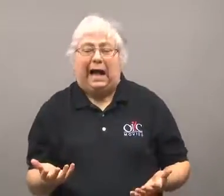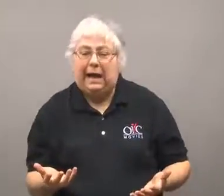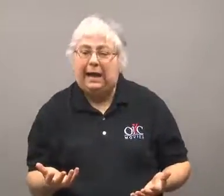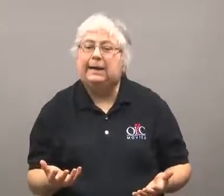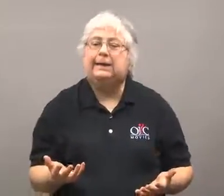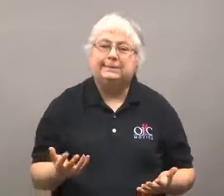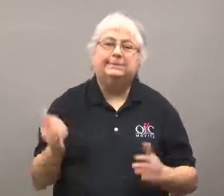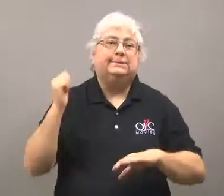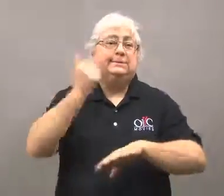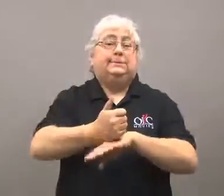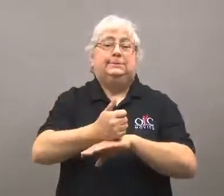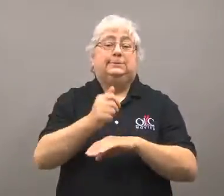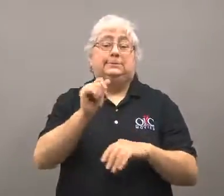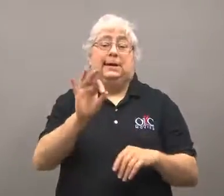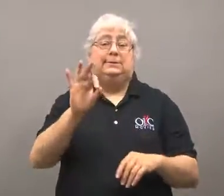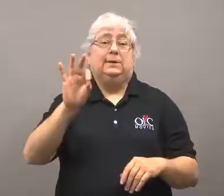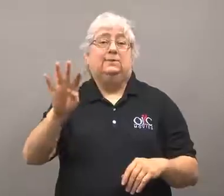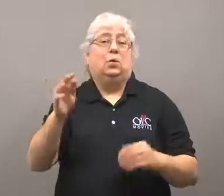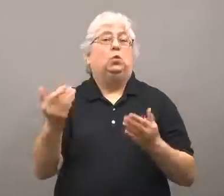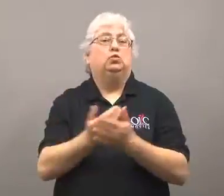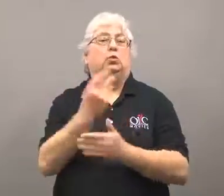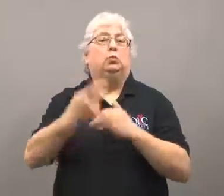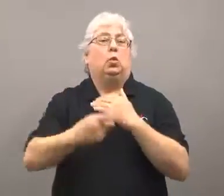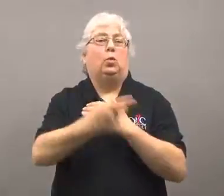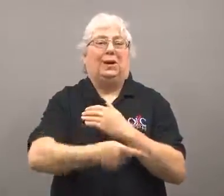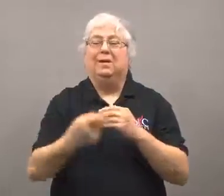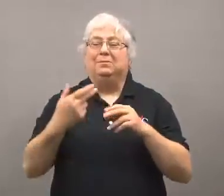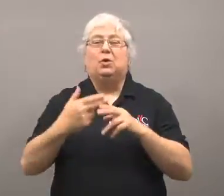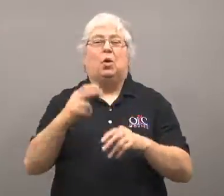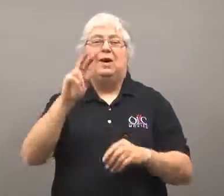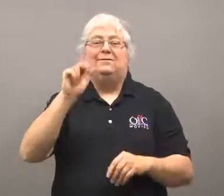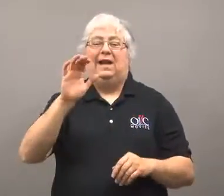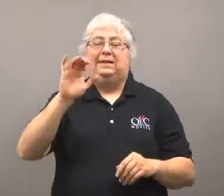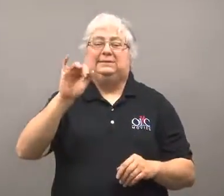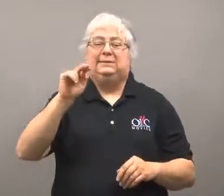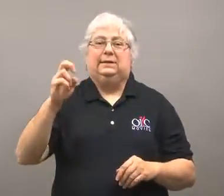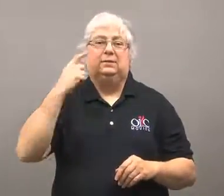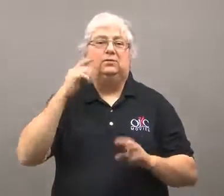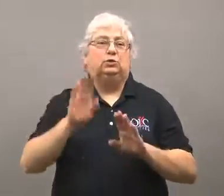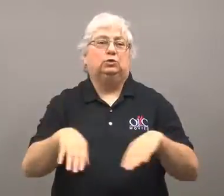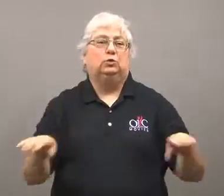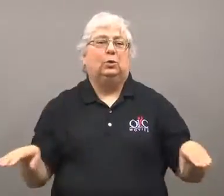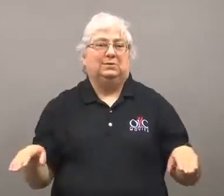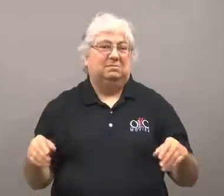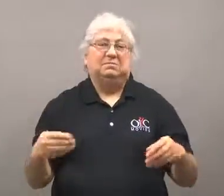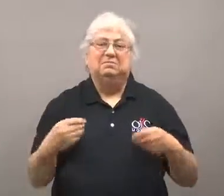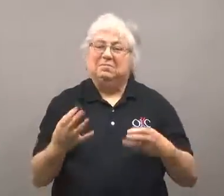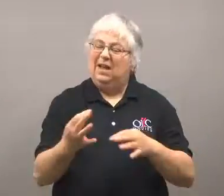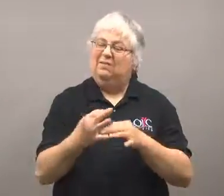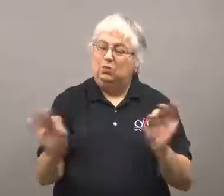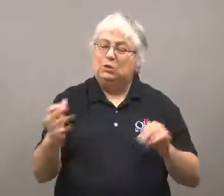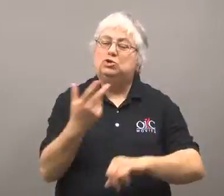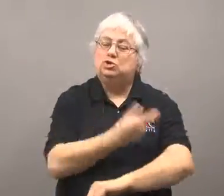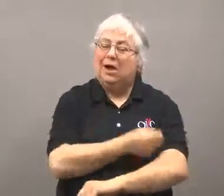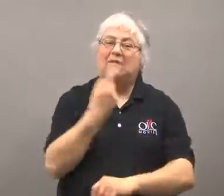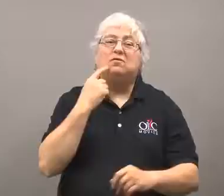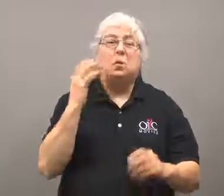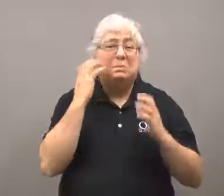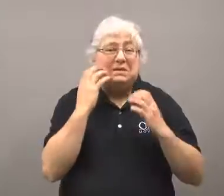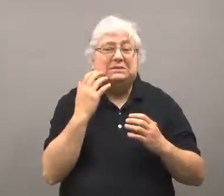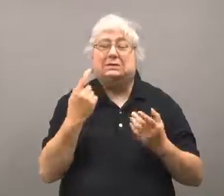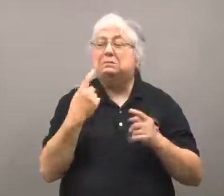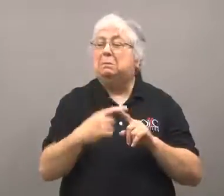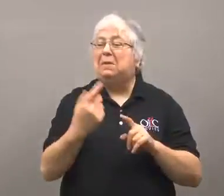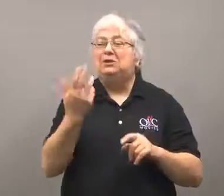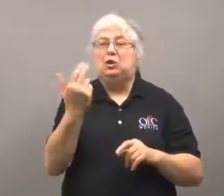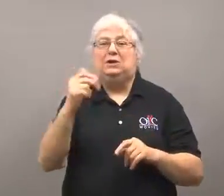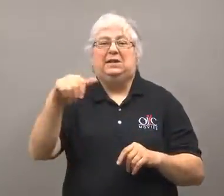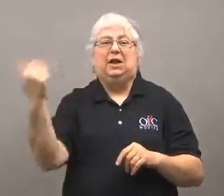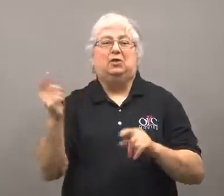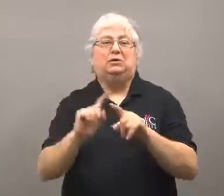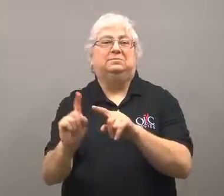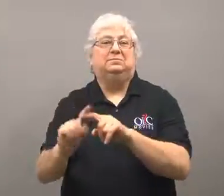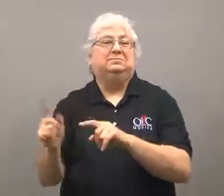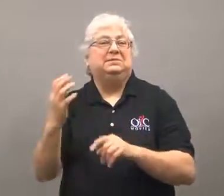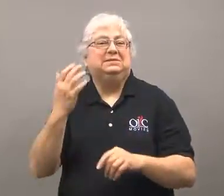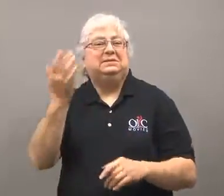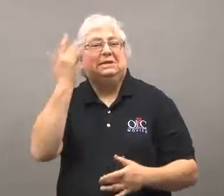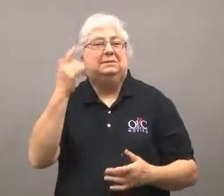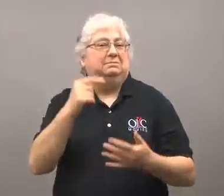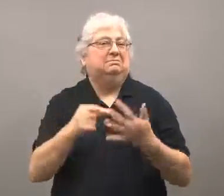The Vaccines for Children program was started in 1994 because of that.